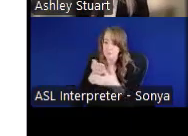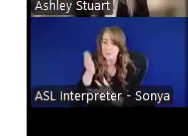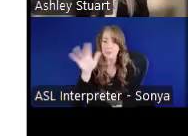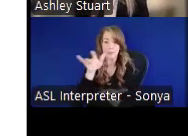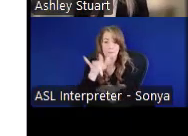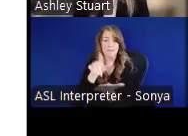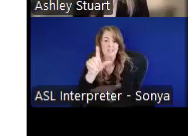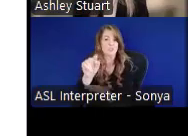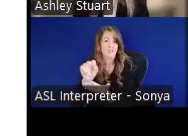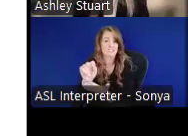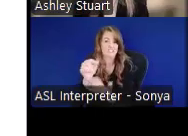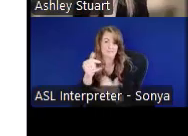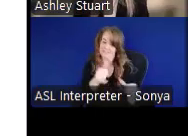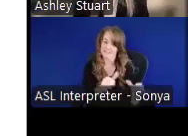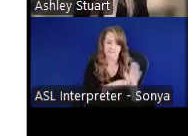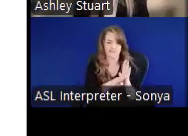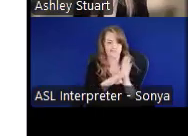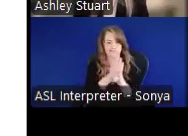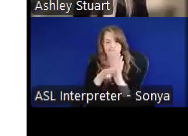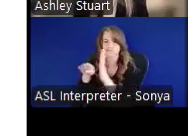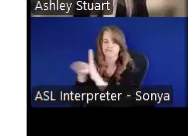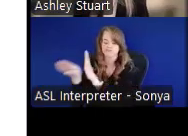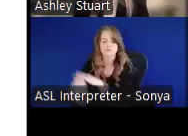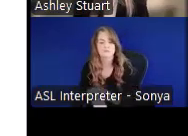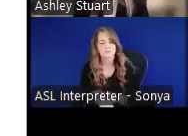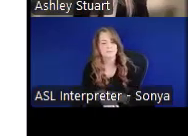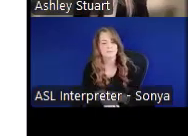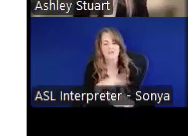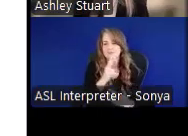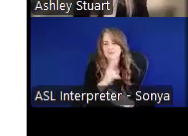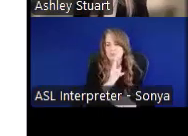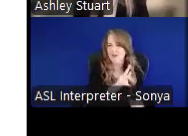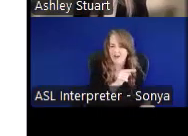So toddlers really aren't choosing to have meltdowns.